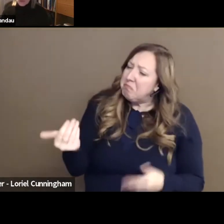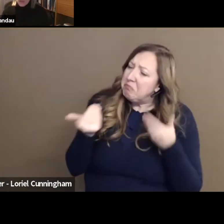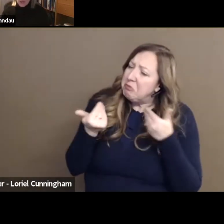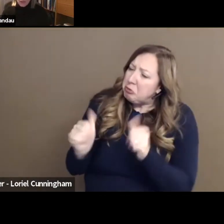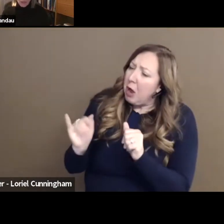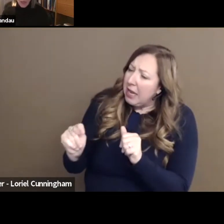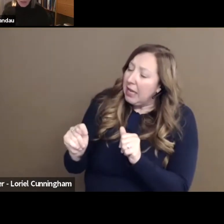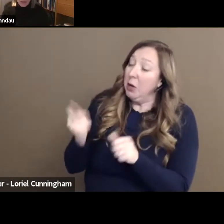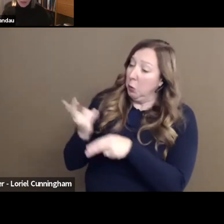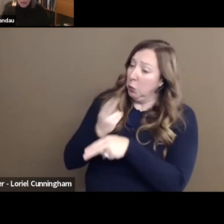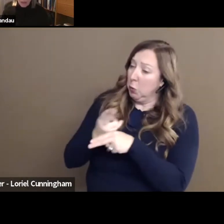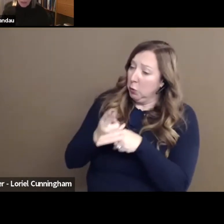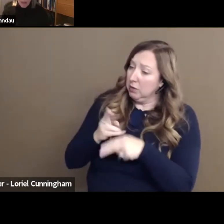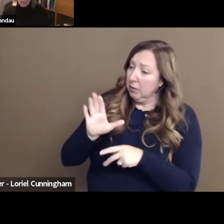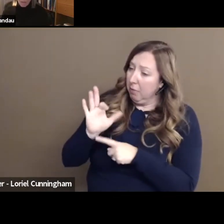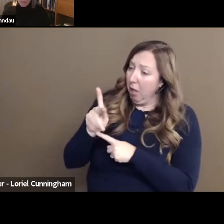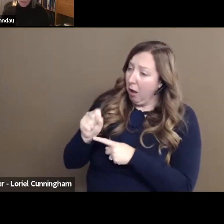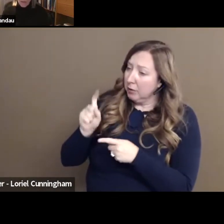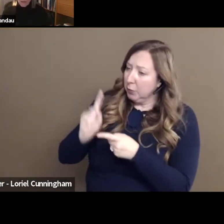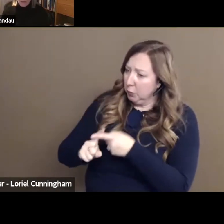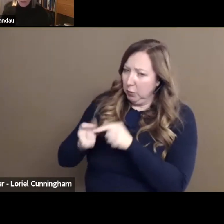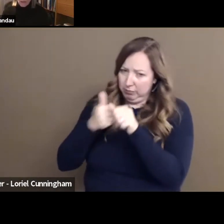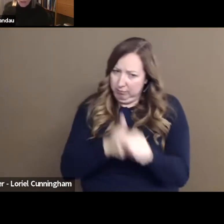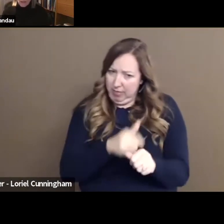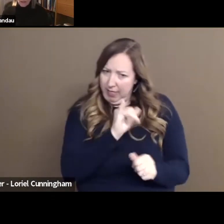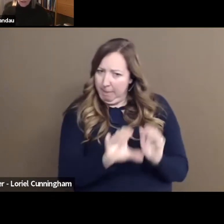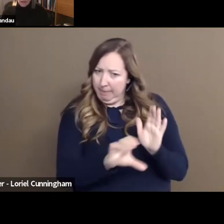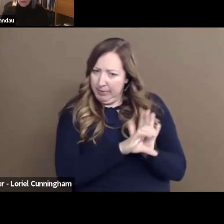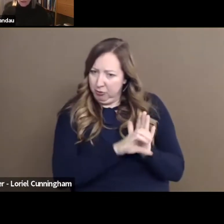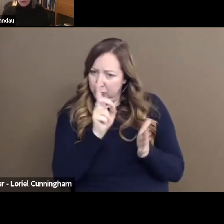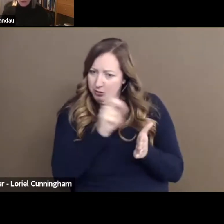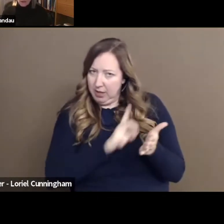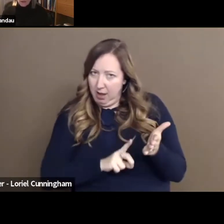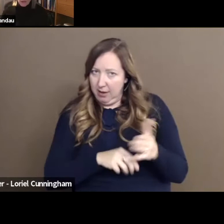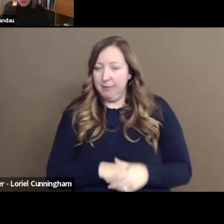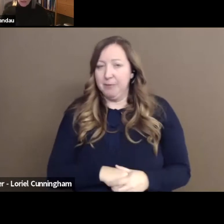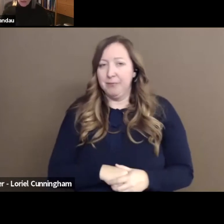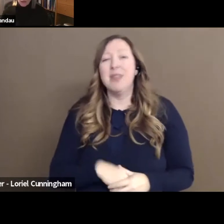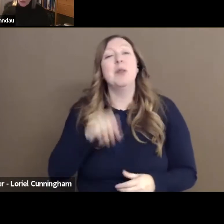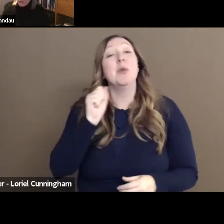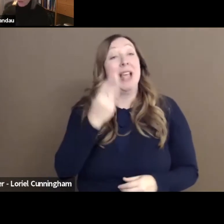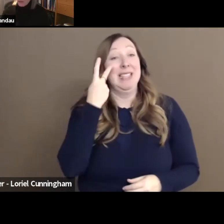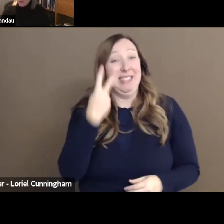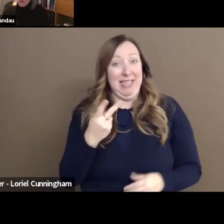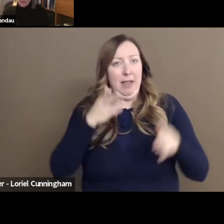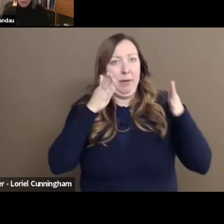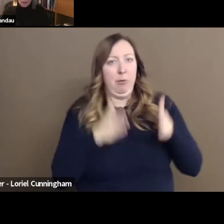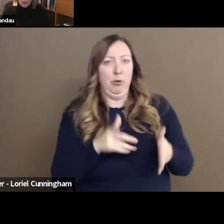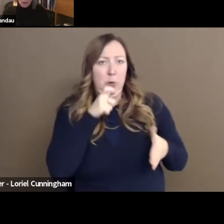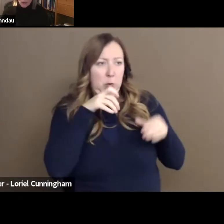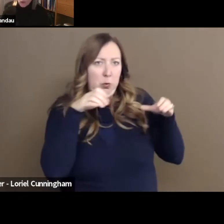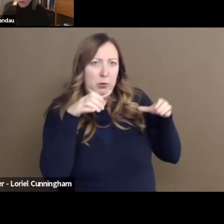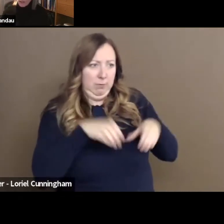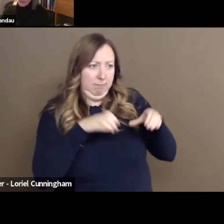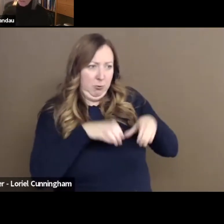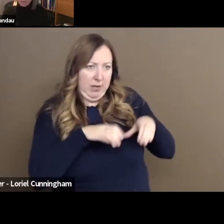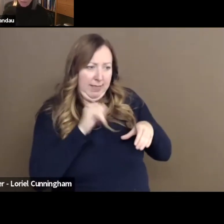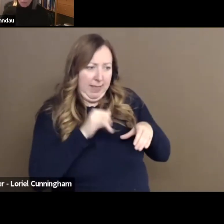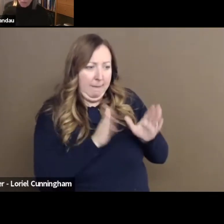blocks to make the design and you can see that the individual who is doing it is a young woman who's in